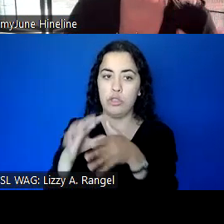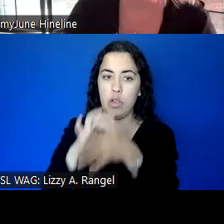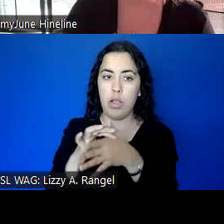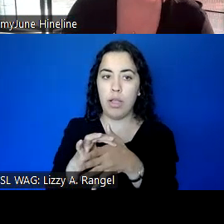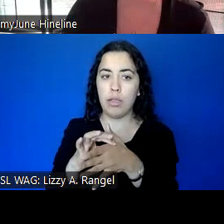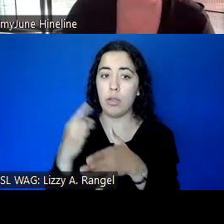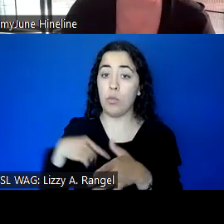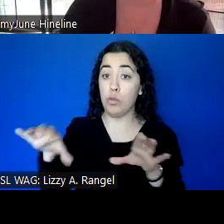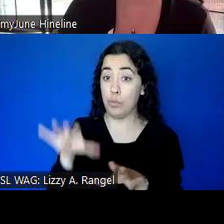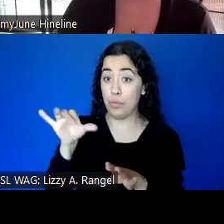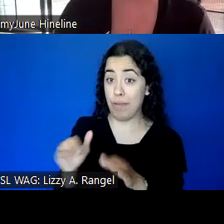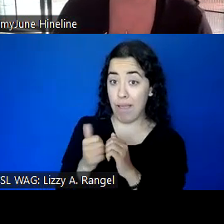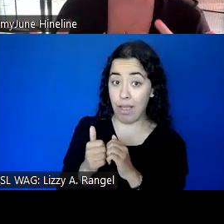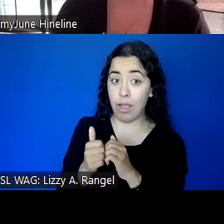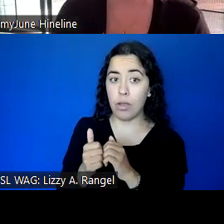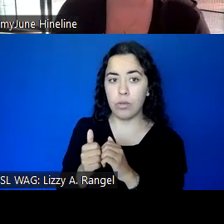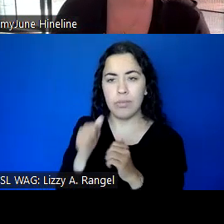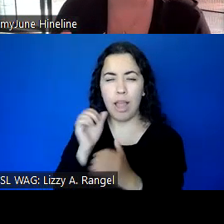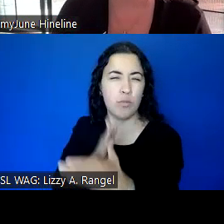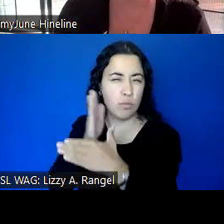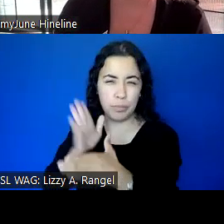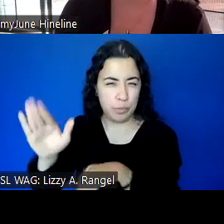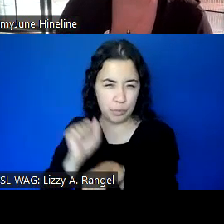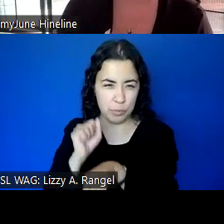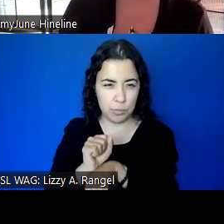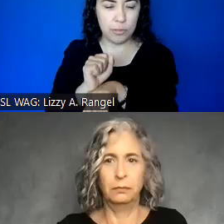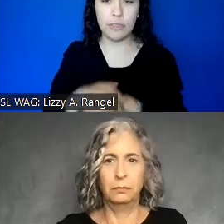but you had to tab all the way through the page just to X out that newsletter,